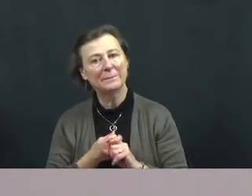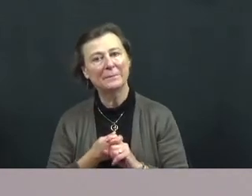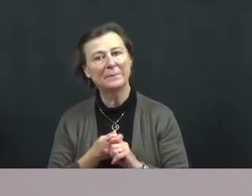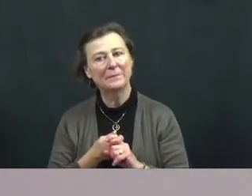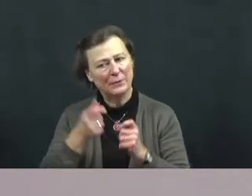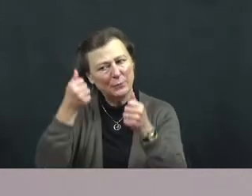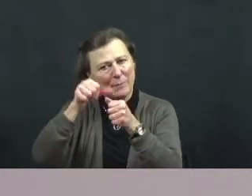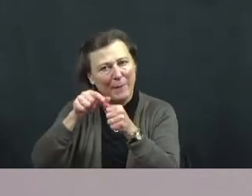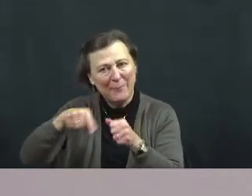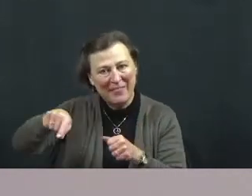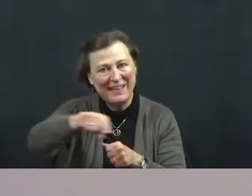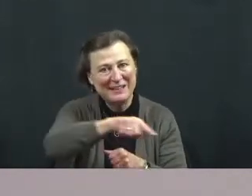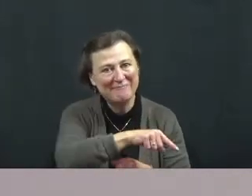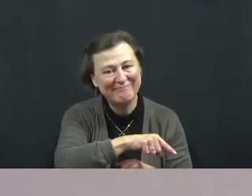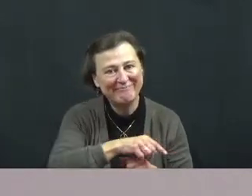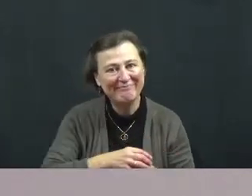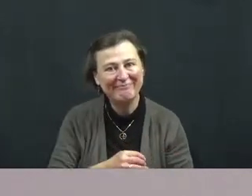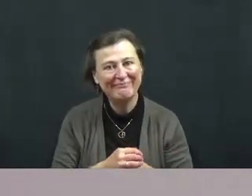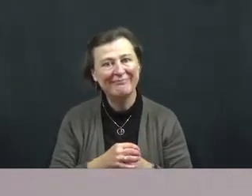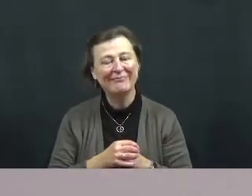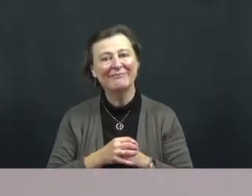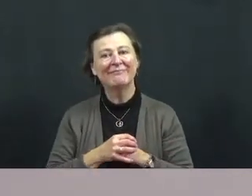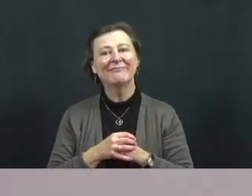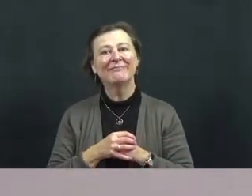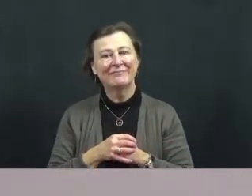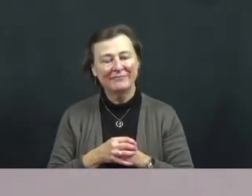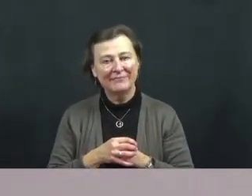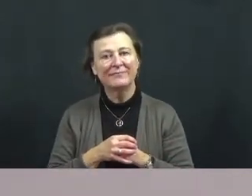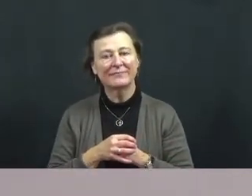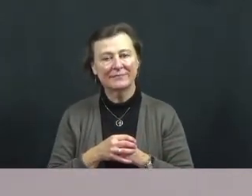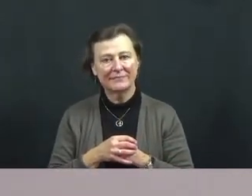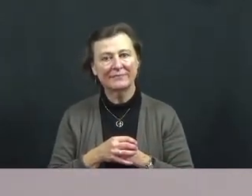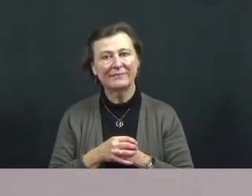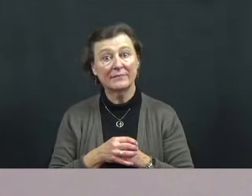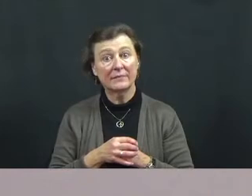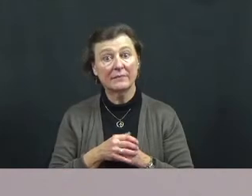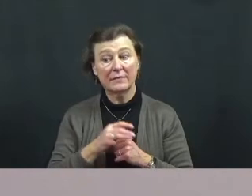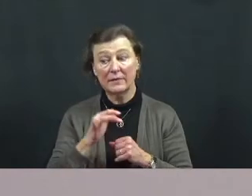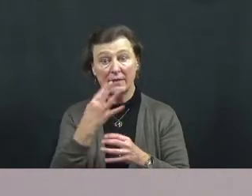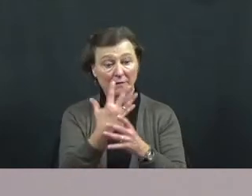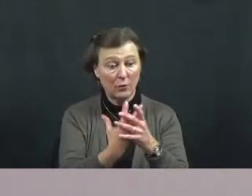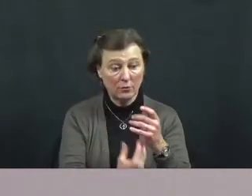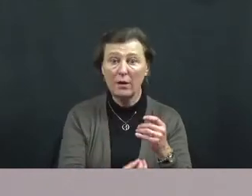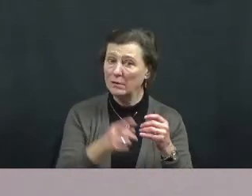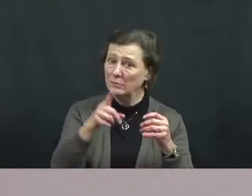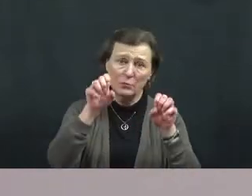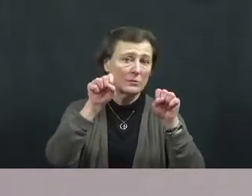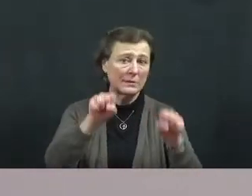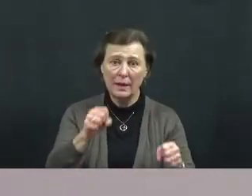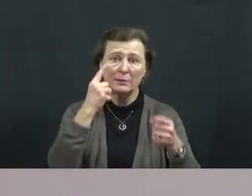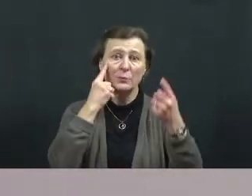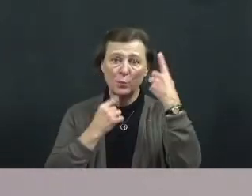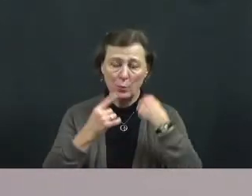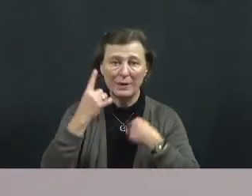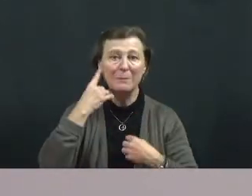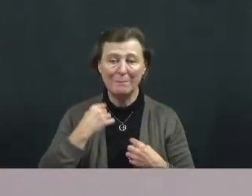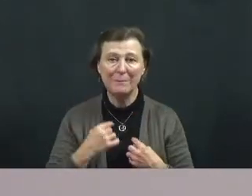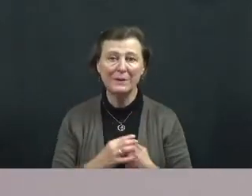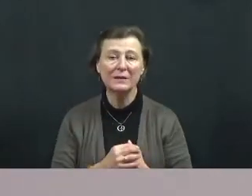Remember them. And, if they are gone you can weep.